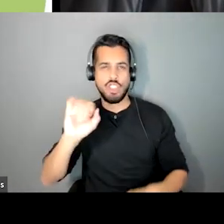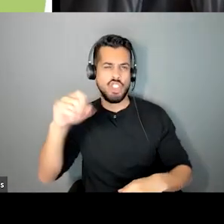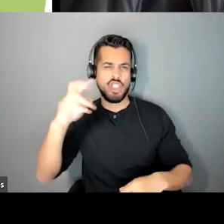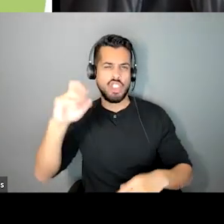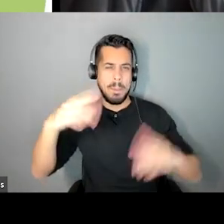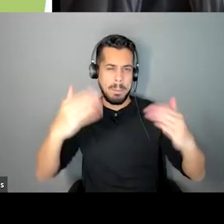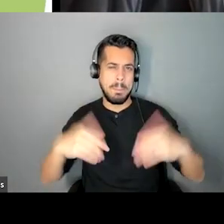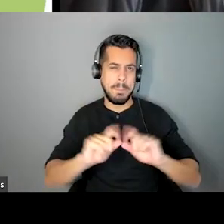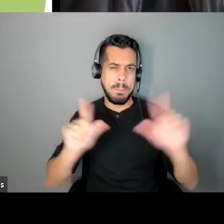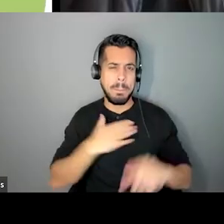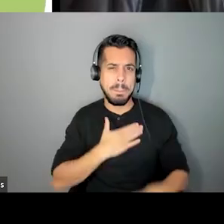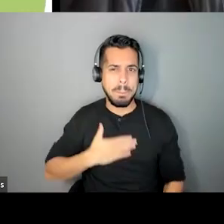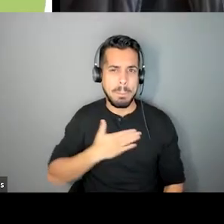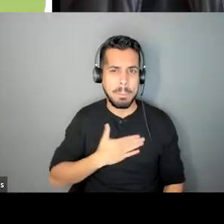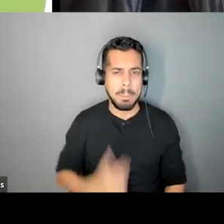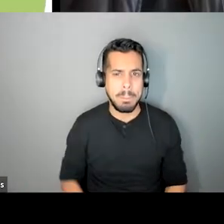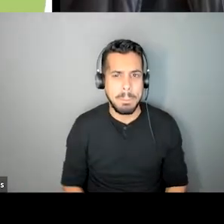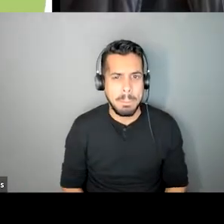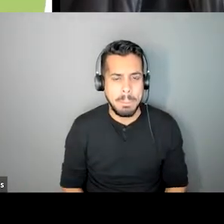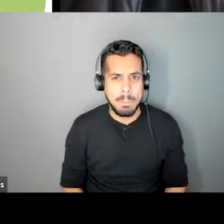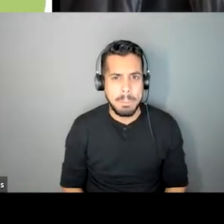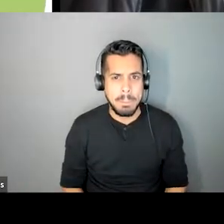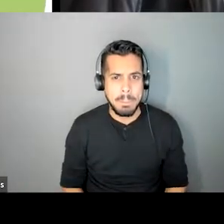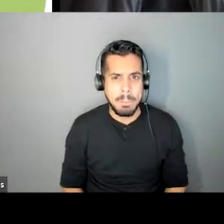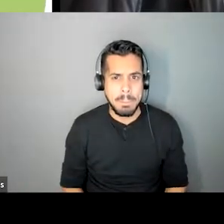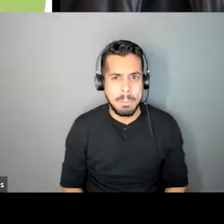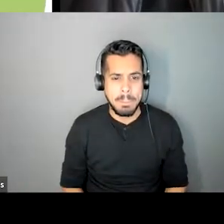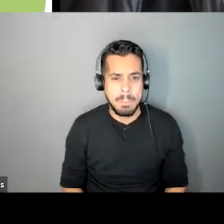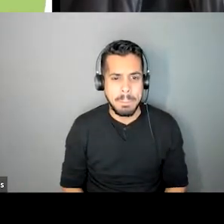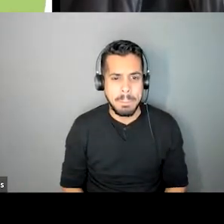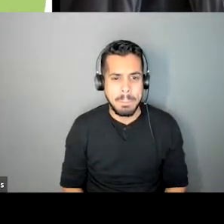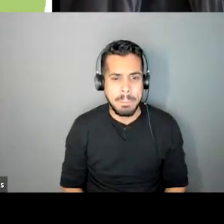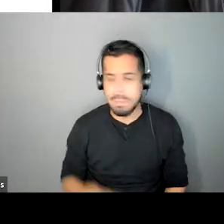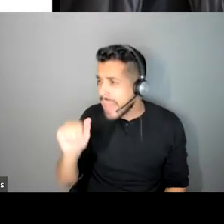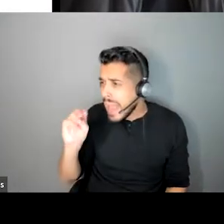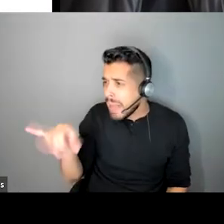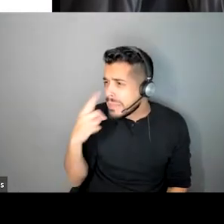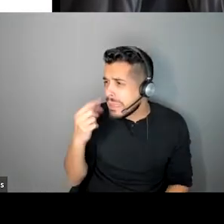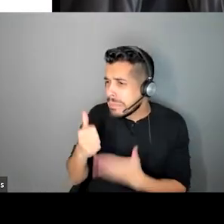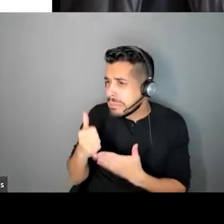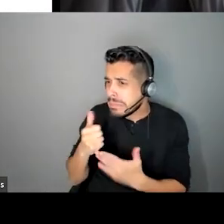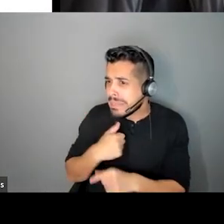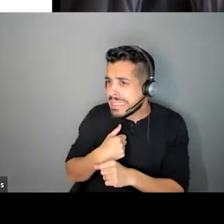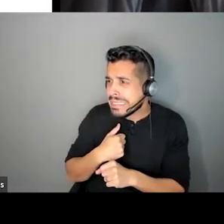Um... Ch ch ch, ch ch. Uh... Miss Amy, help. (Mike chuckling)